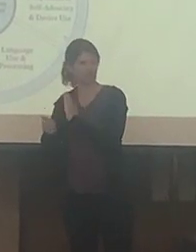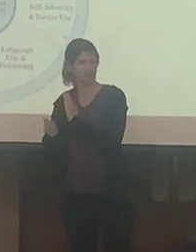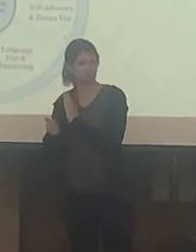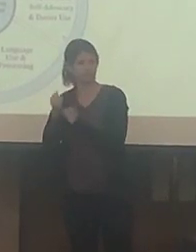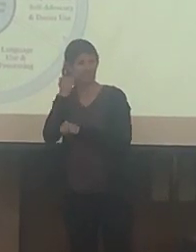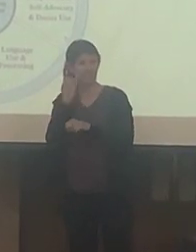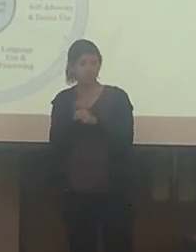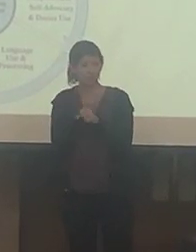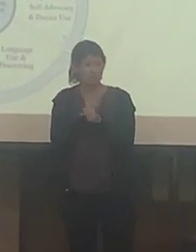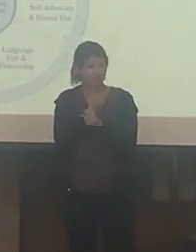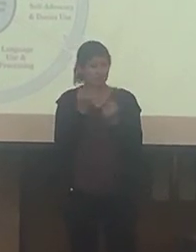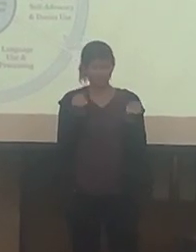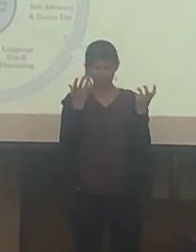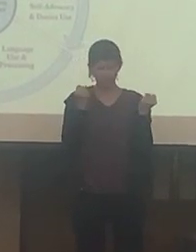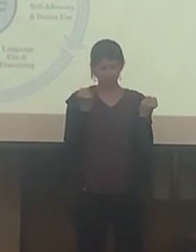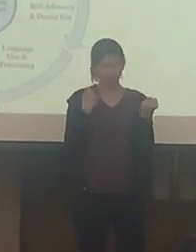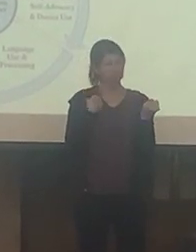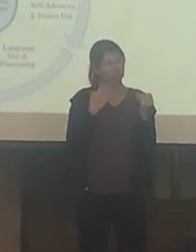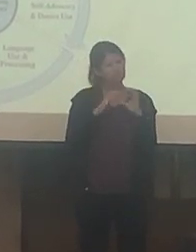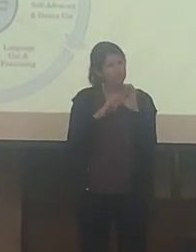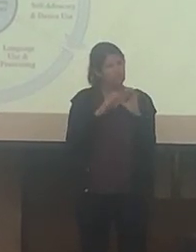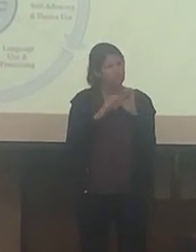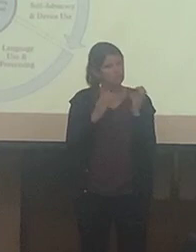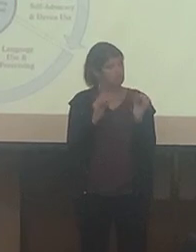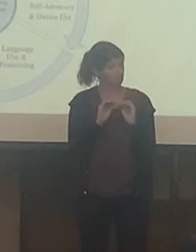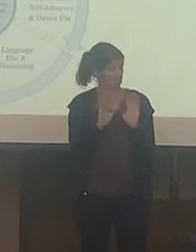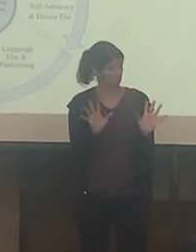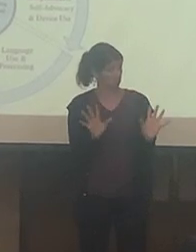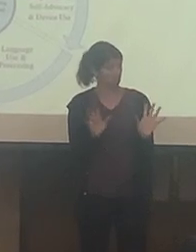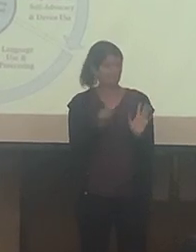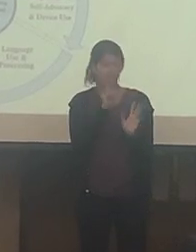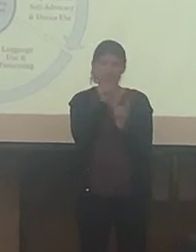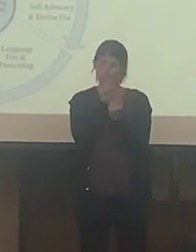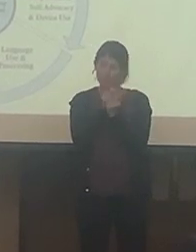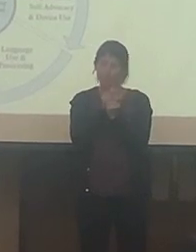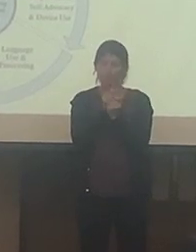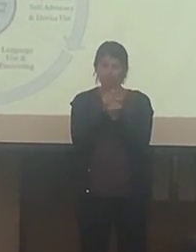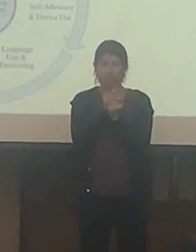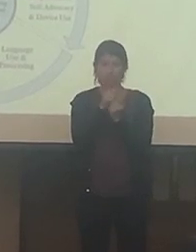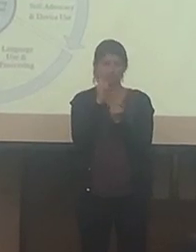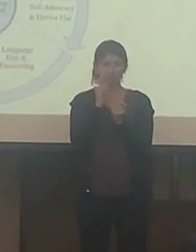what's their communication like you know it's very specific for kids who are deaf or hard of hearing